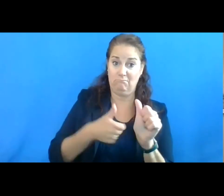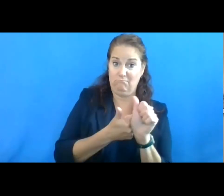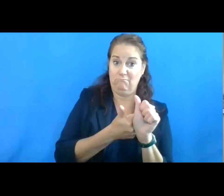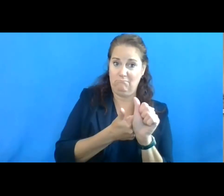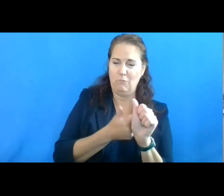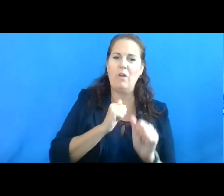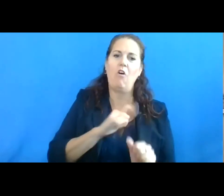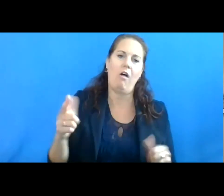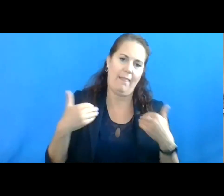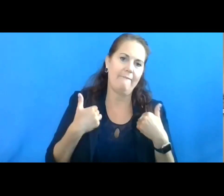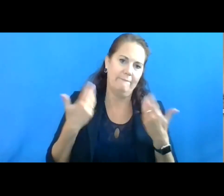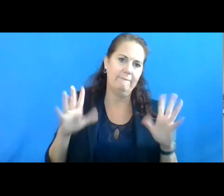trauma sequence in the brain.